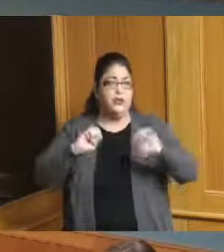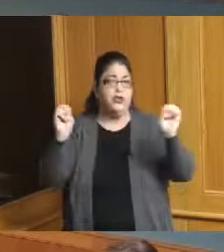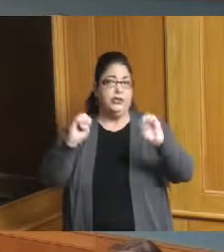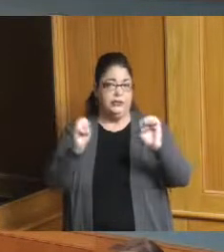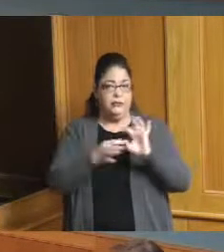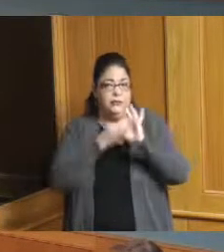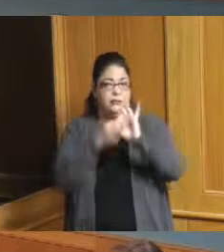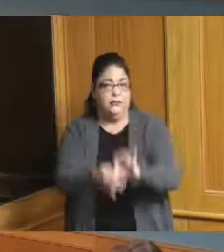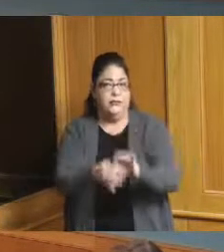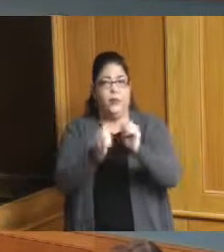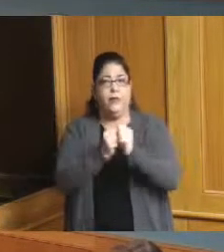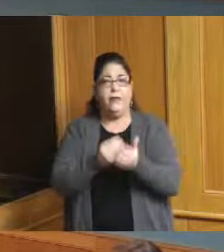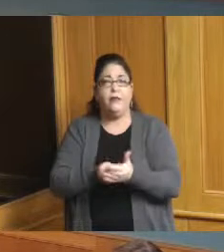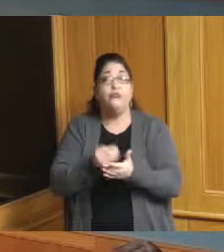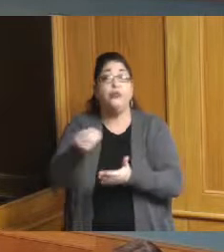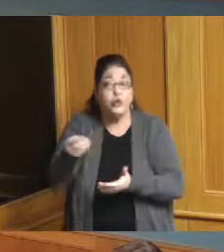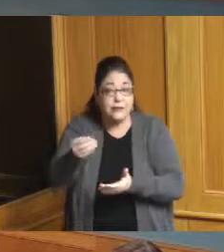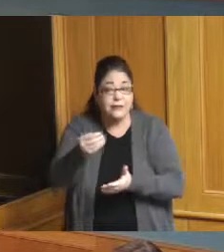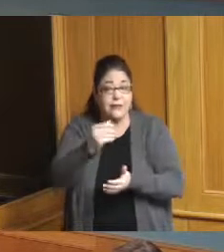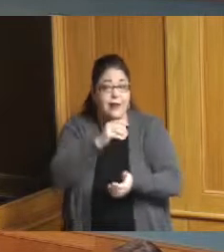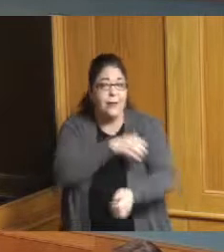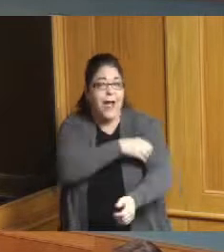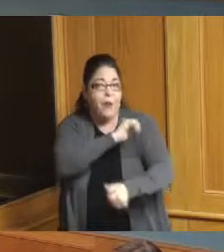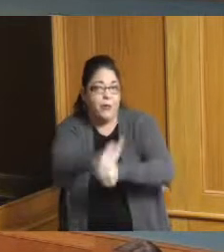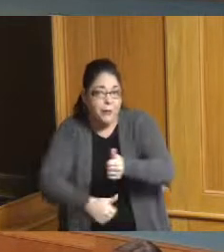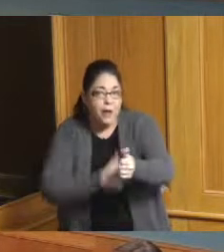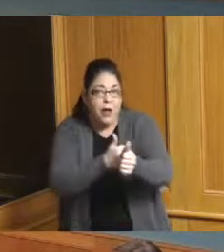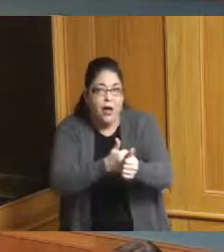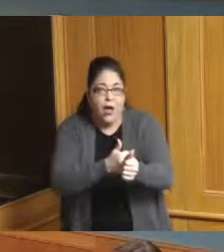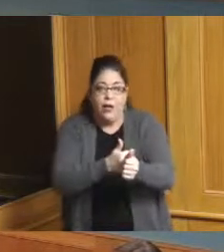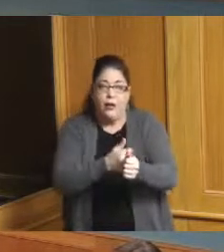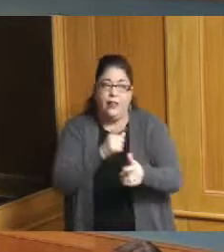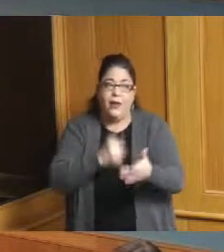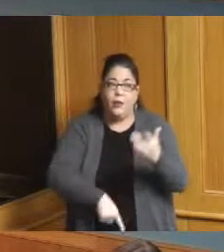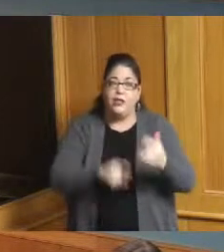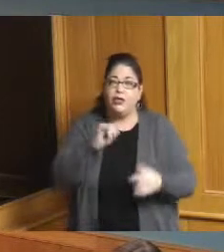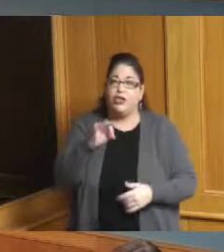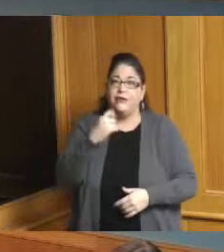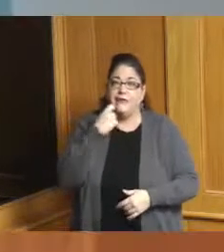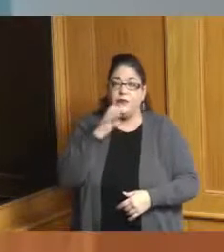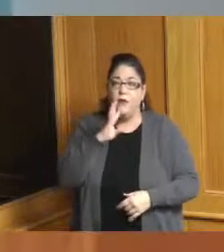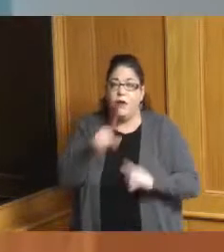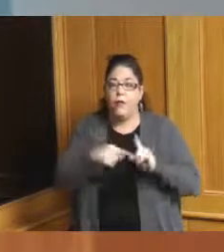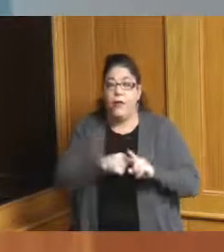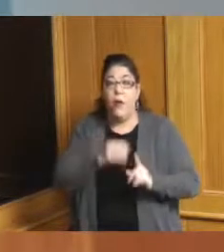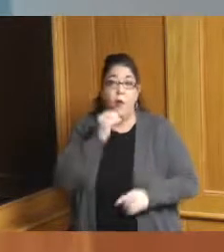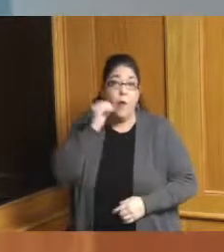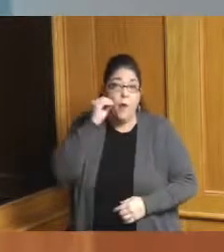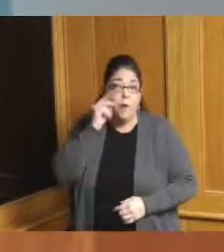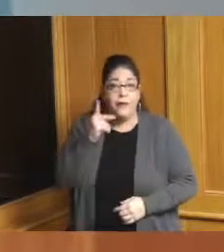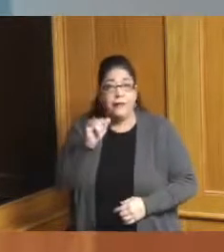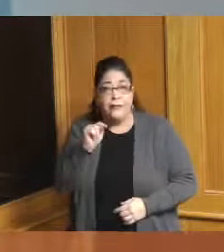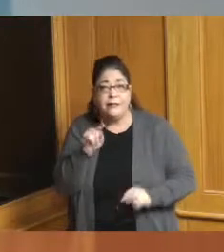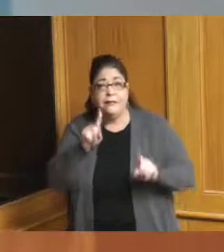to the purchasing power of the administrator as we just talked about home tests and and being able to